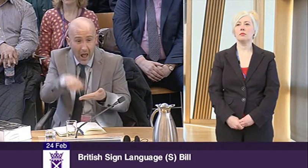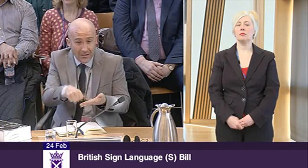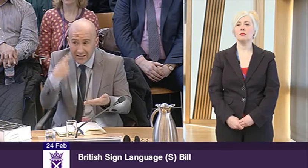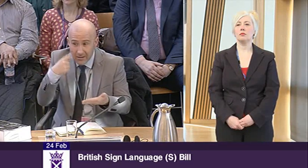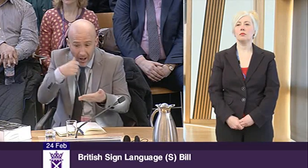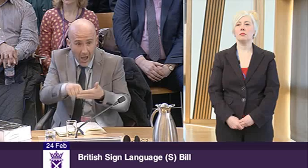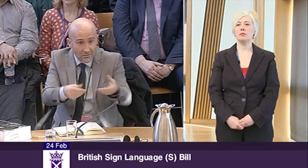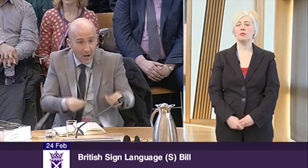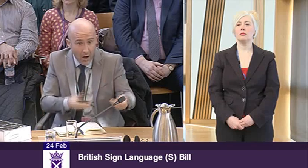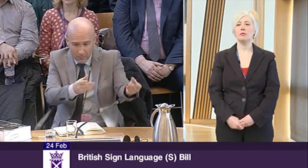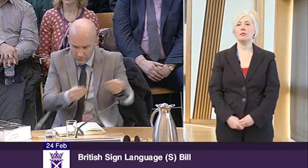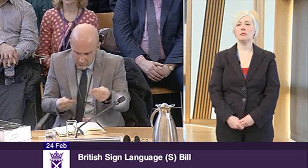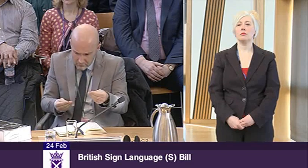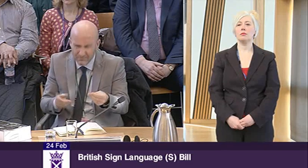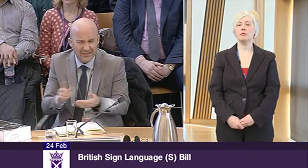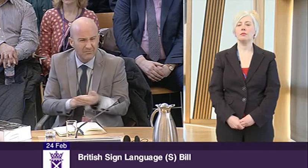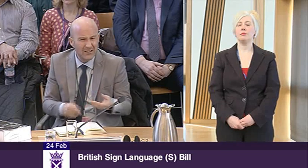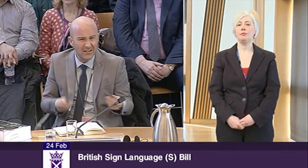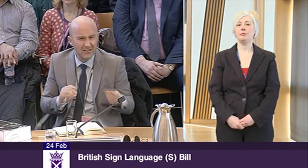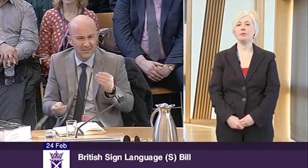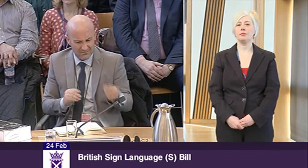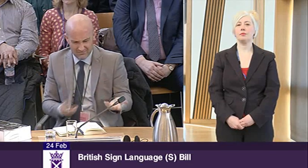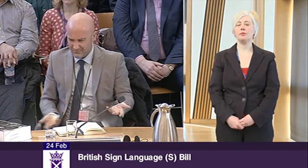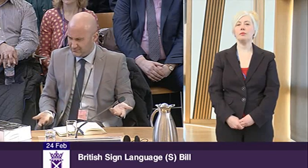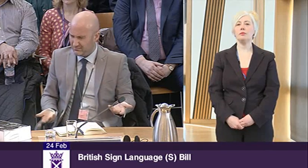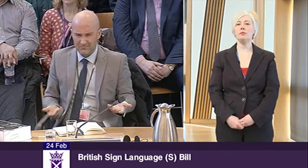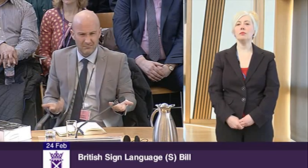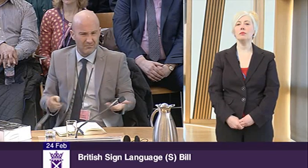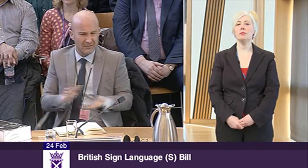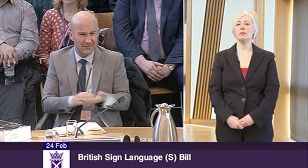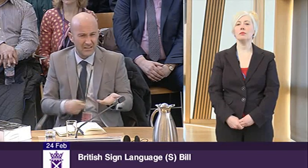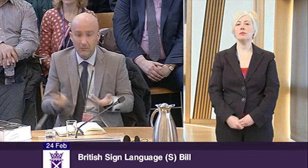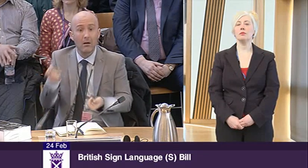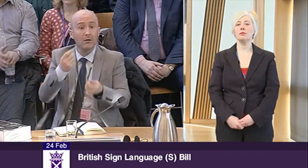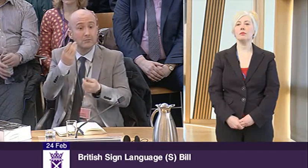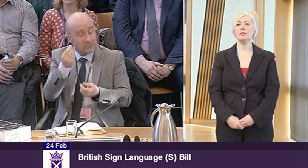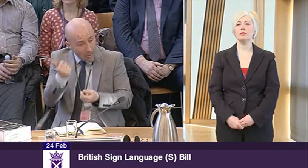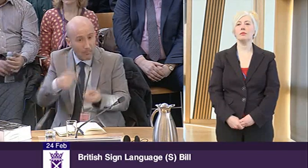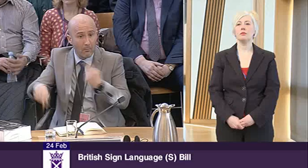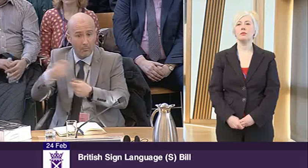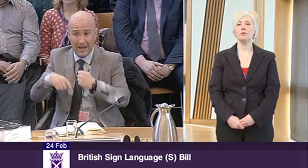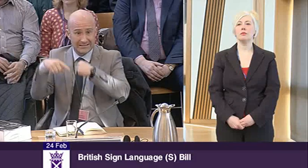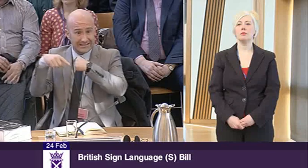Everyday experiences that people take for granted are problematic for deaf people. For